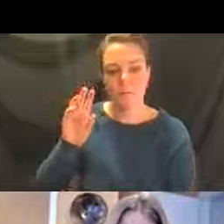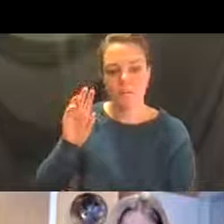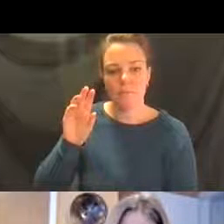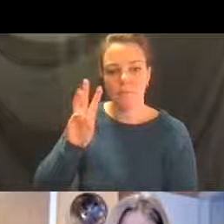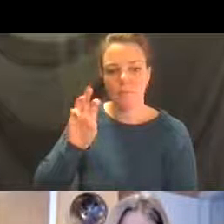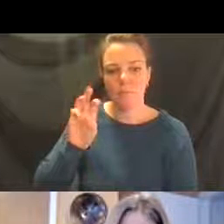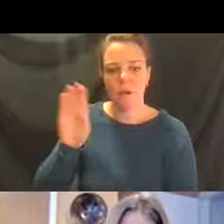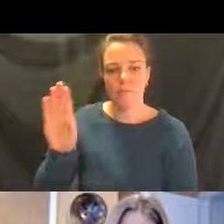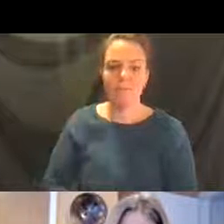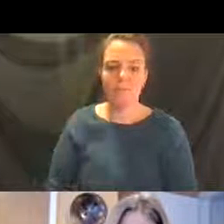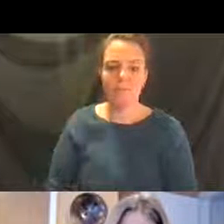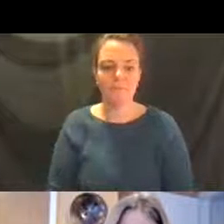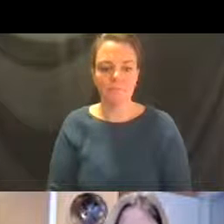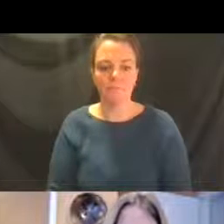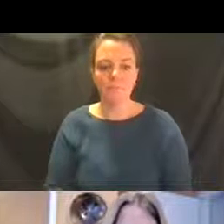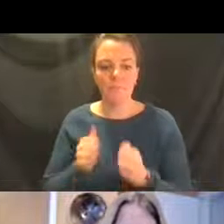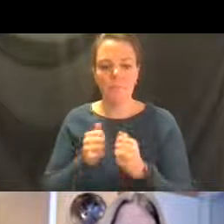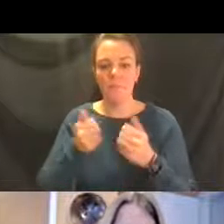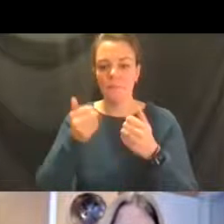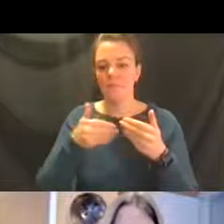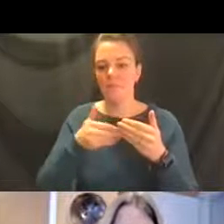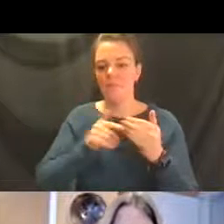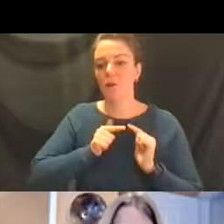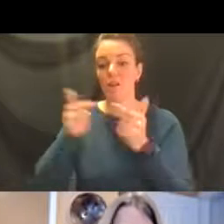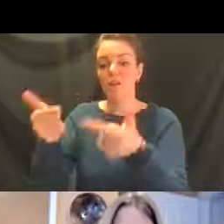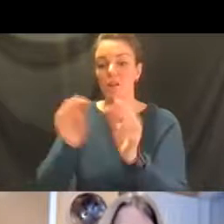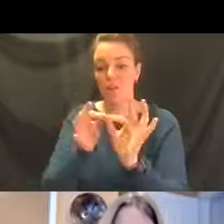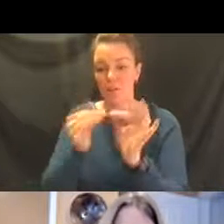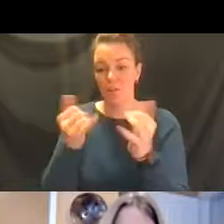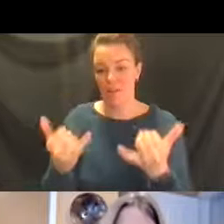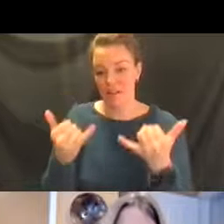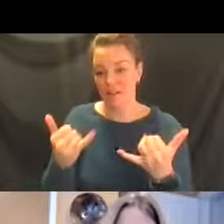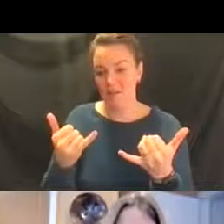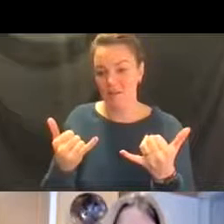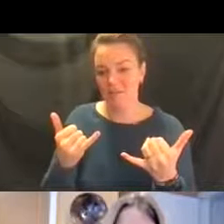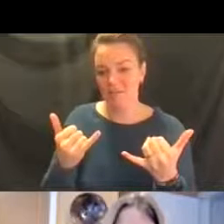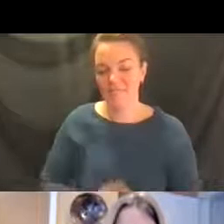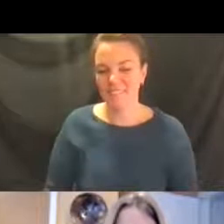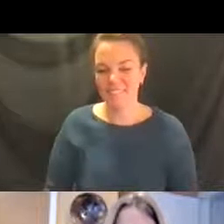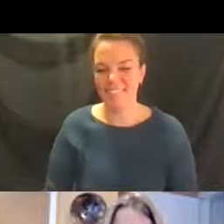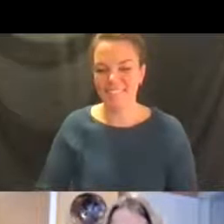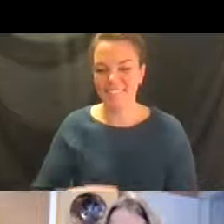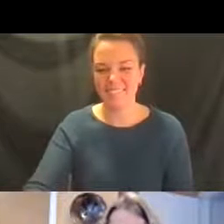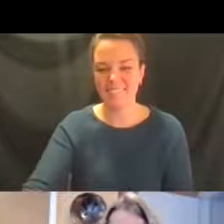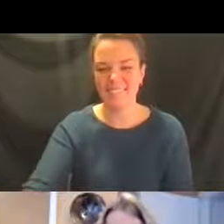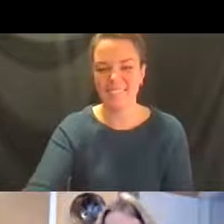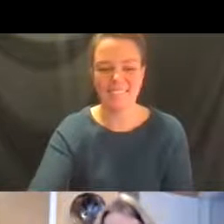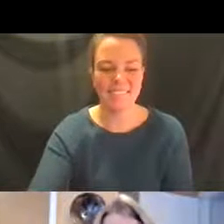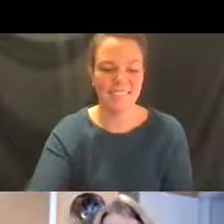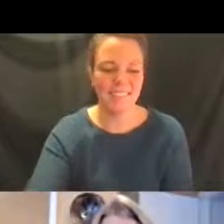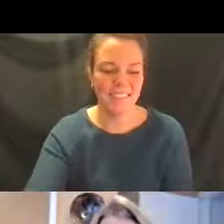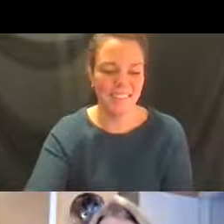and then the next slide. I just wanted to also mention that Engage Illinois